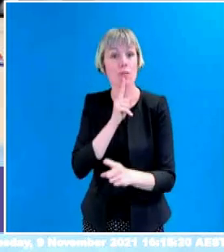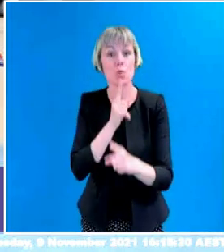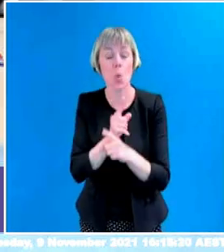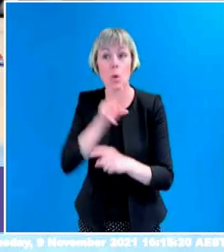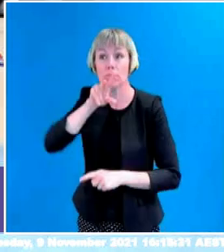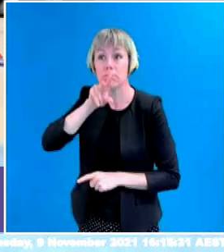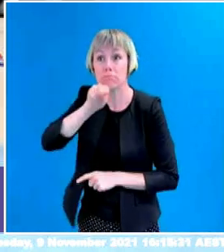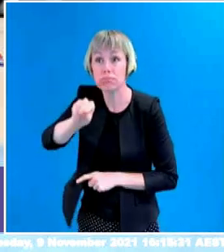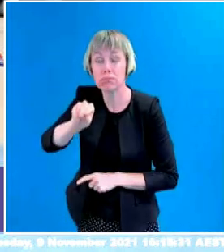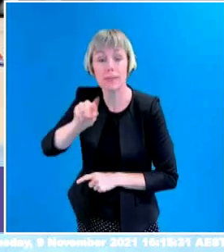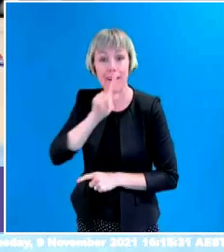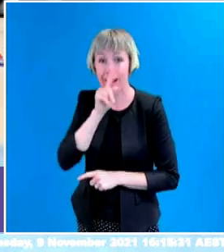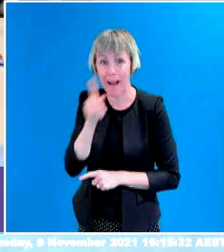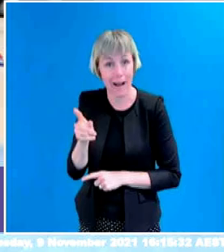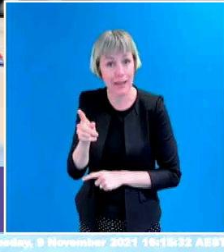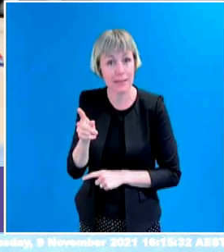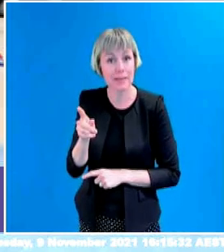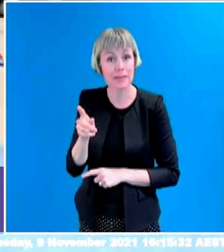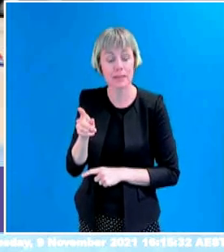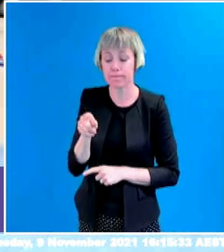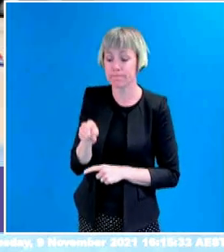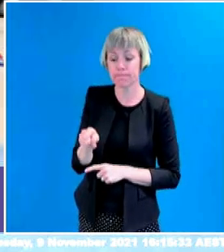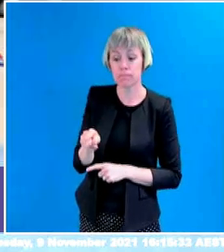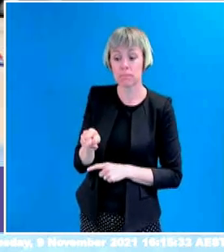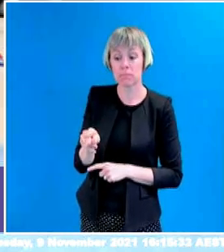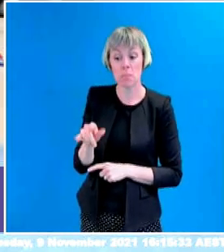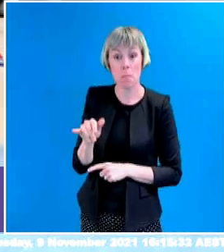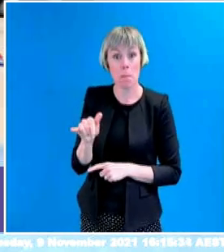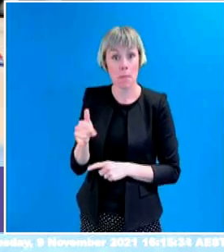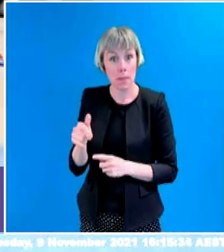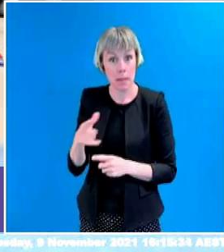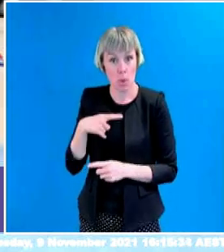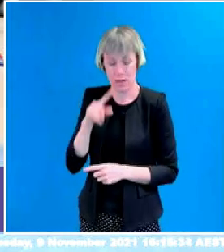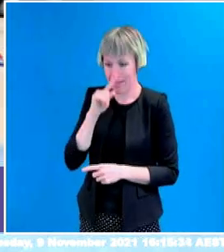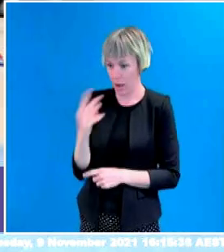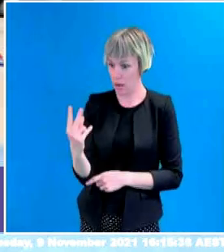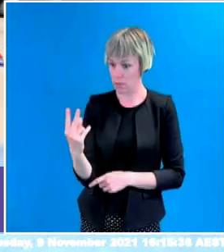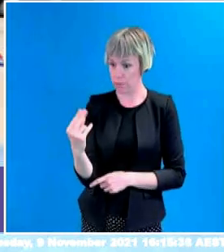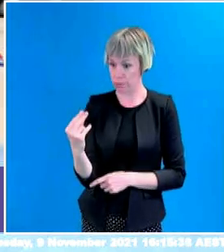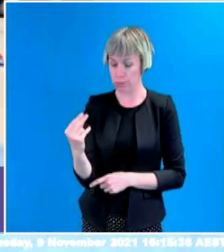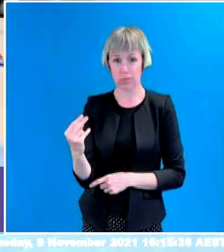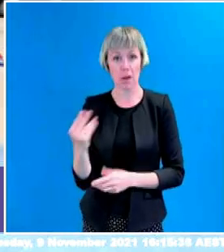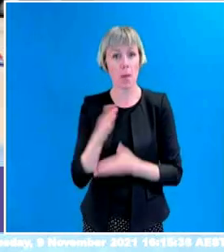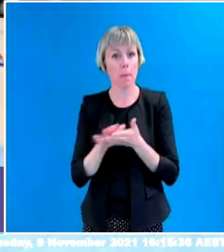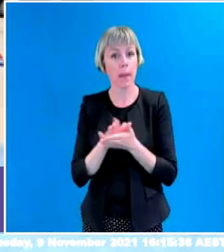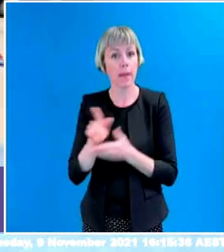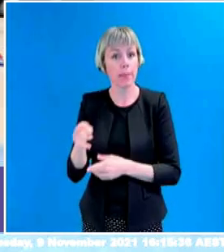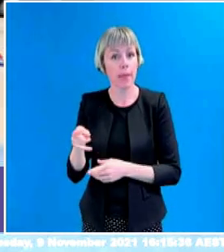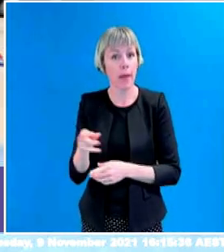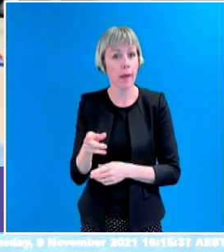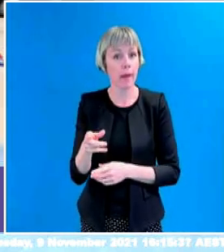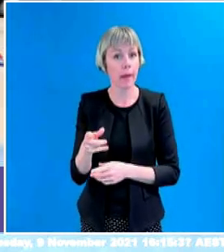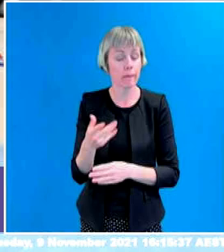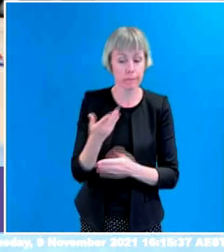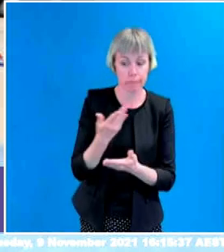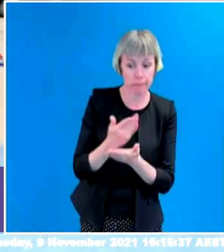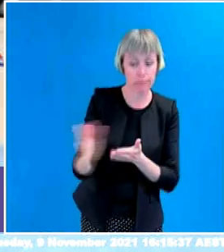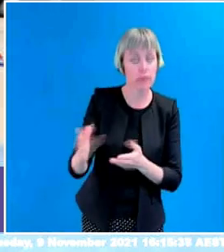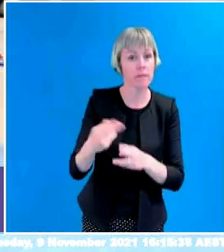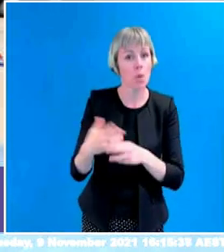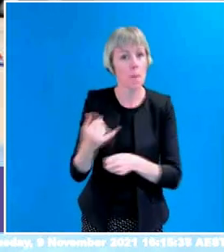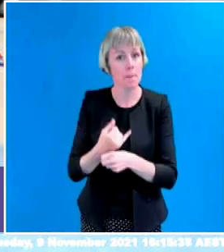denied medical treatment on that basis, is very difficult and one in which we